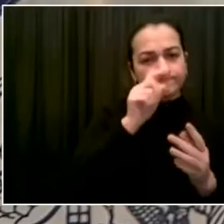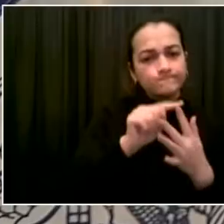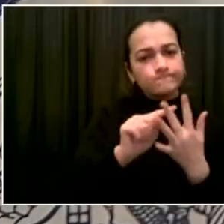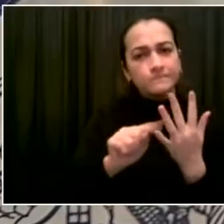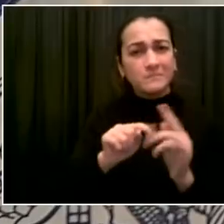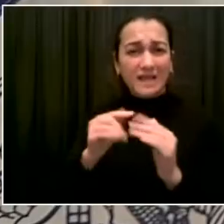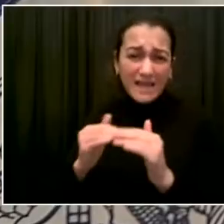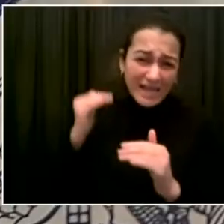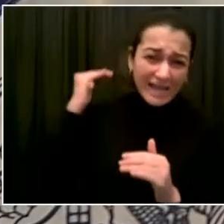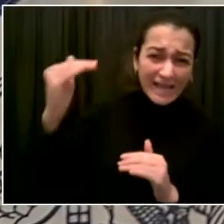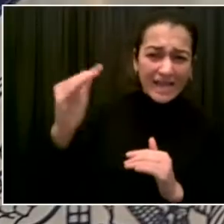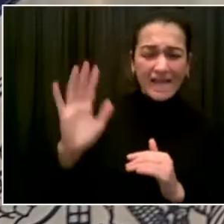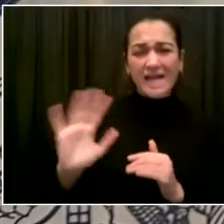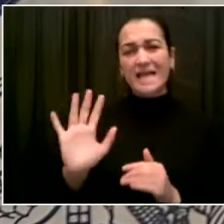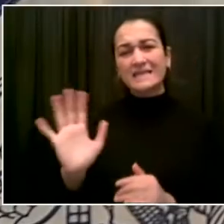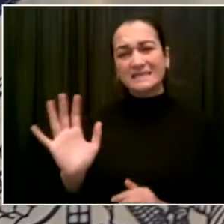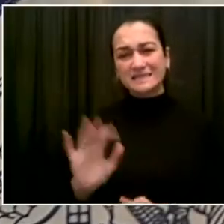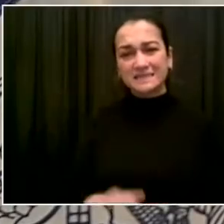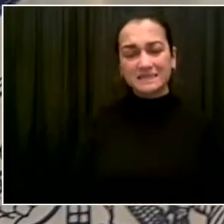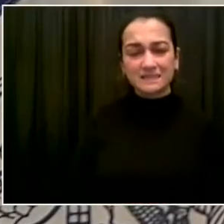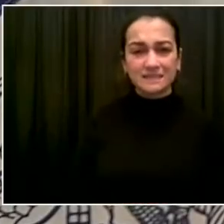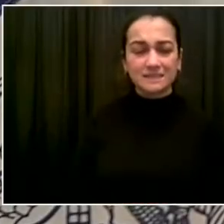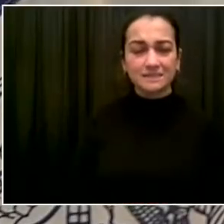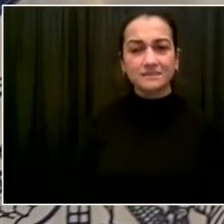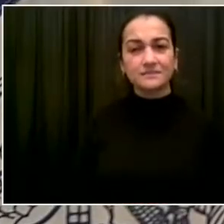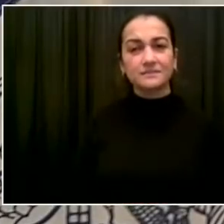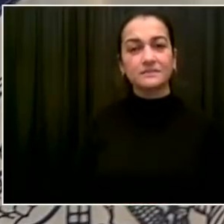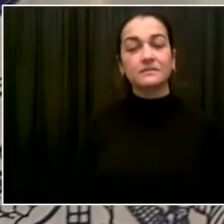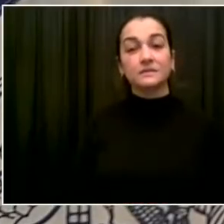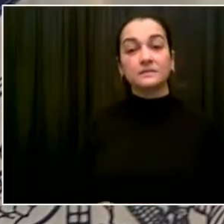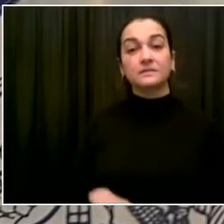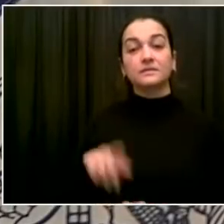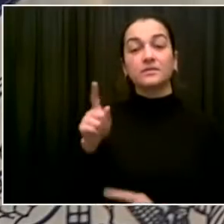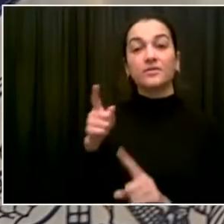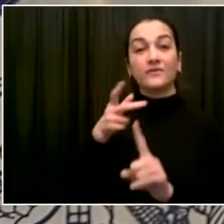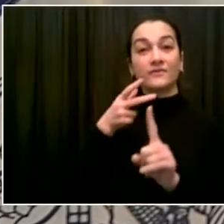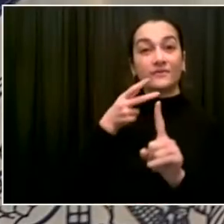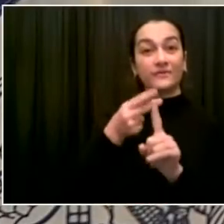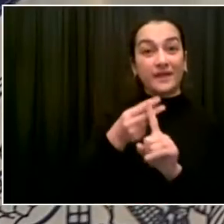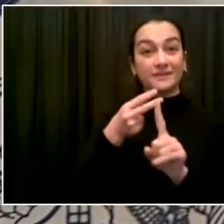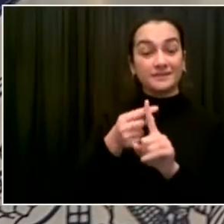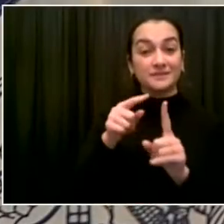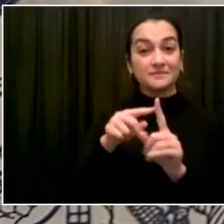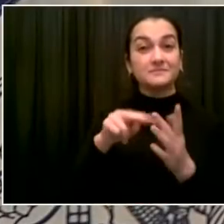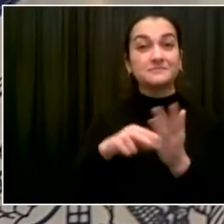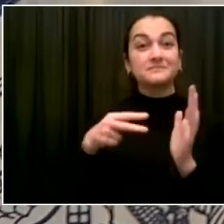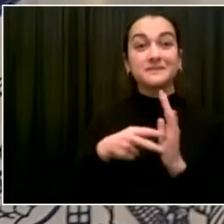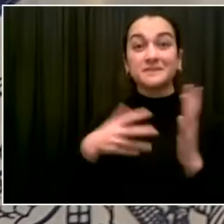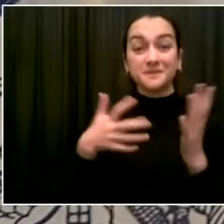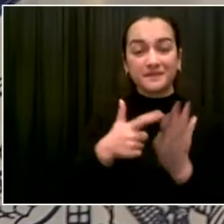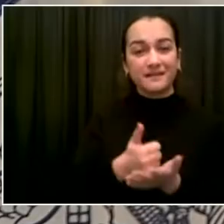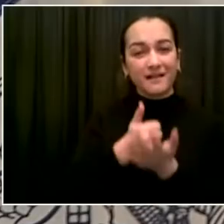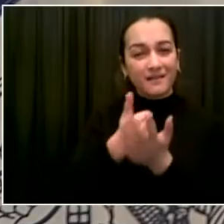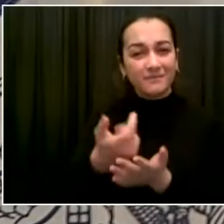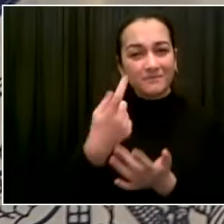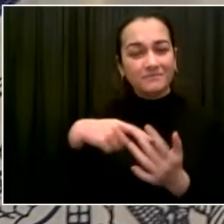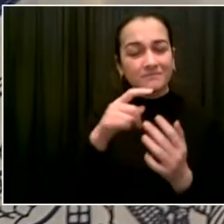HAVE SAID THIS FOR WEEKS AND WEEKS. WE CAN AVO IDALL THOSE THINGS BY GETTING MORE PEOPE L VACCINATED. I THINK THERE IS A SHARP POSITION AND I HAVE SET FOR A LONG TIME